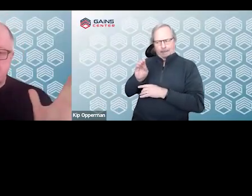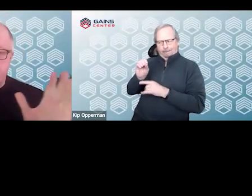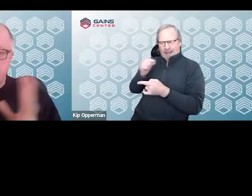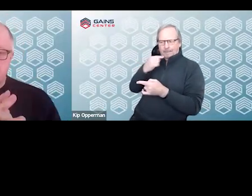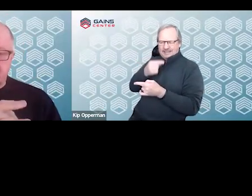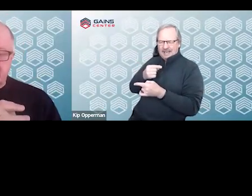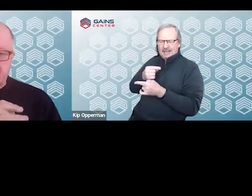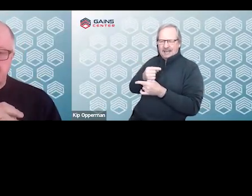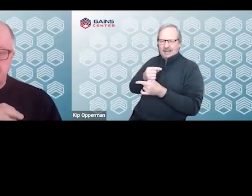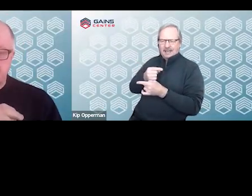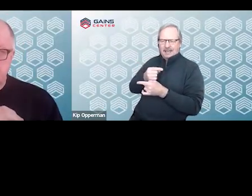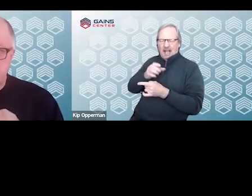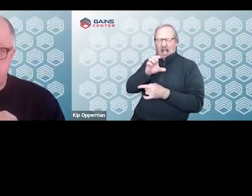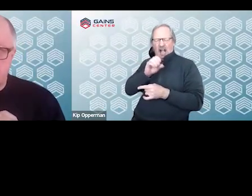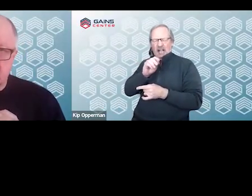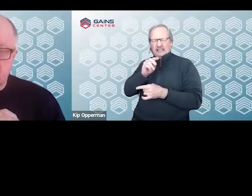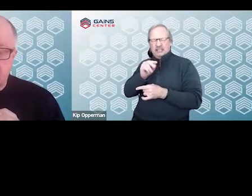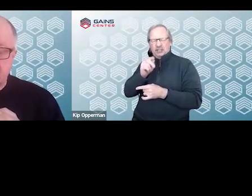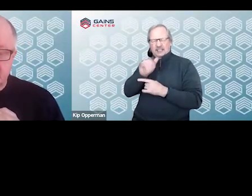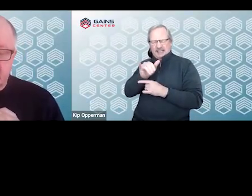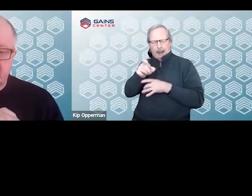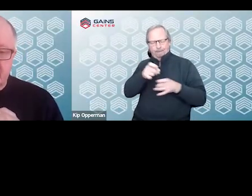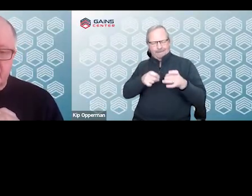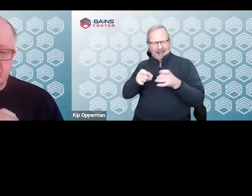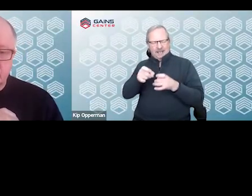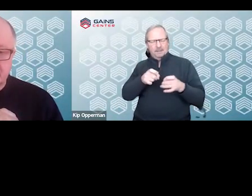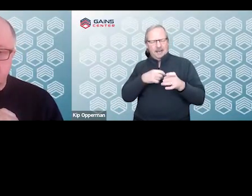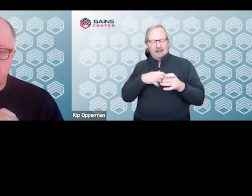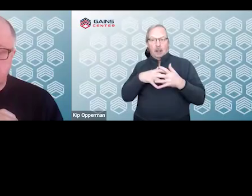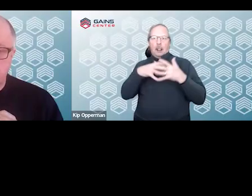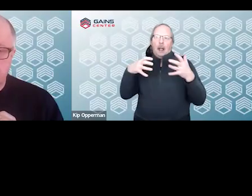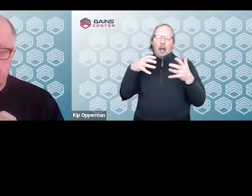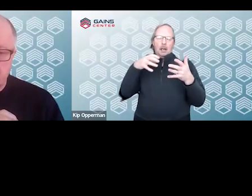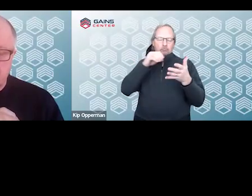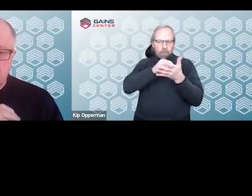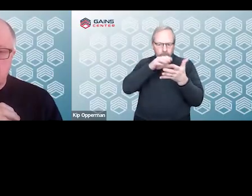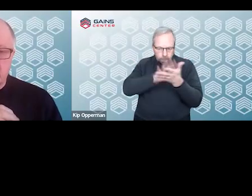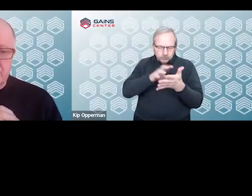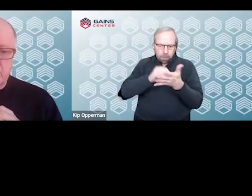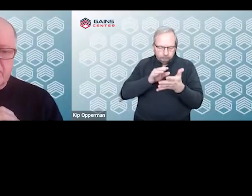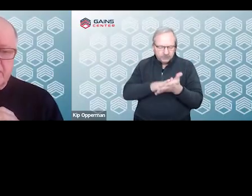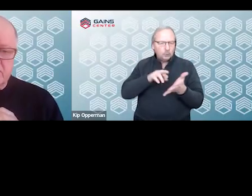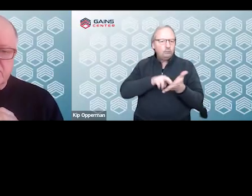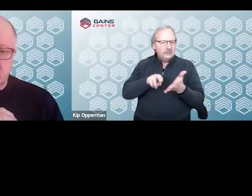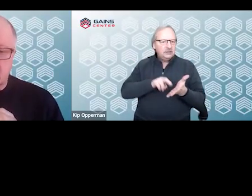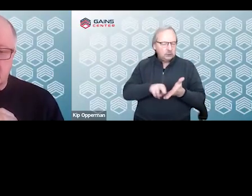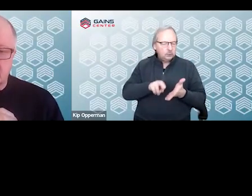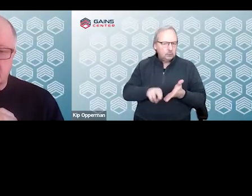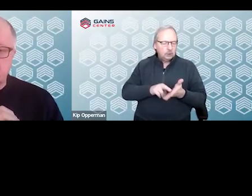contingency management has had a tremendous amount of data research for over 30 years